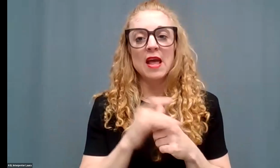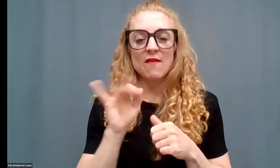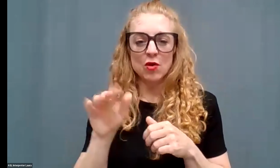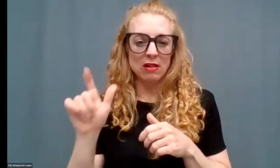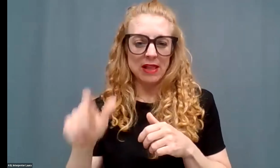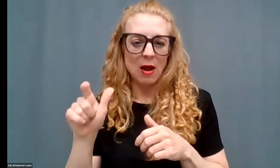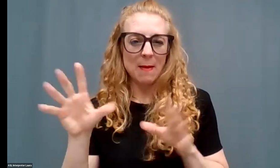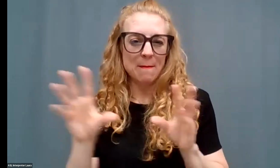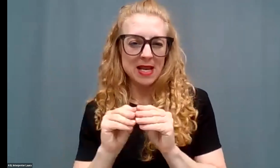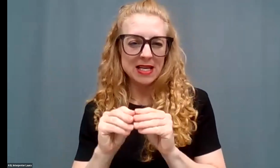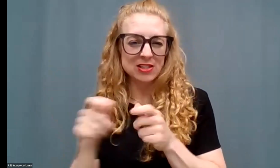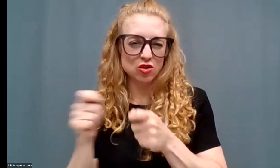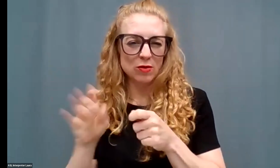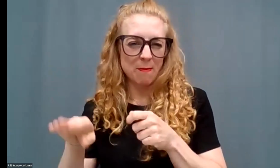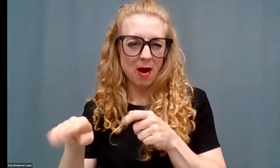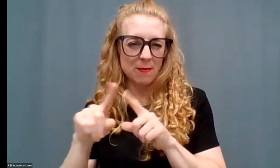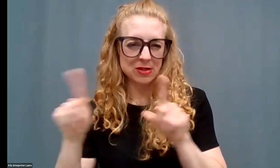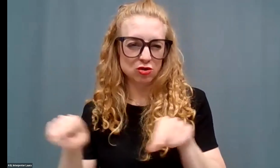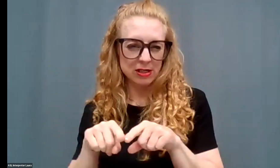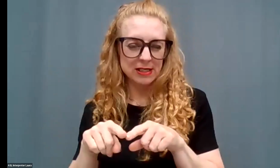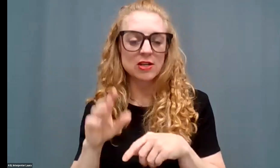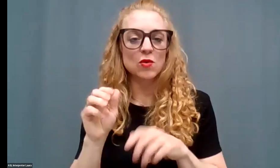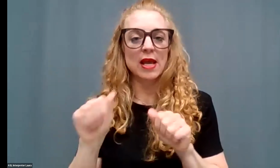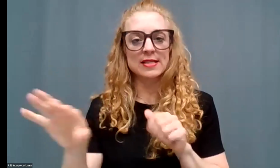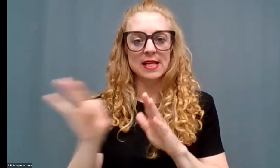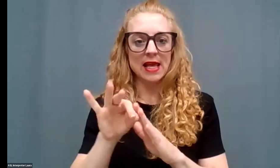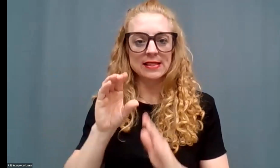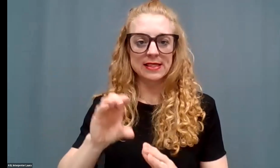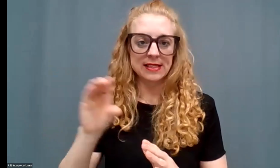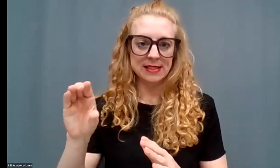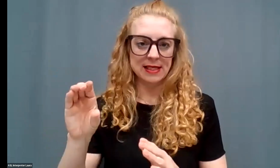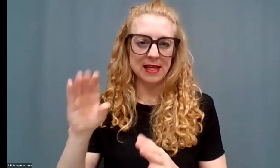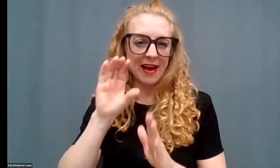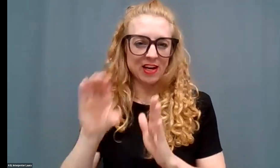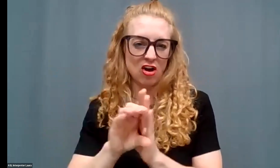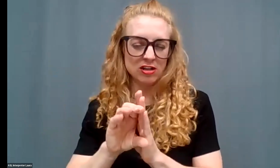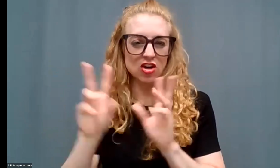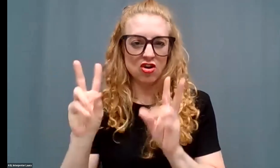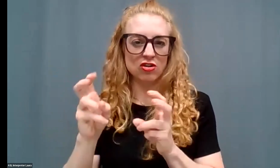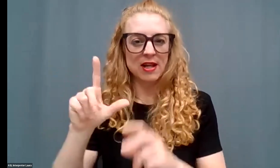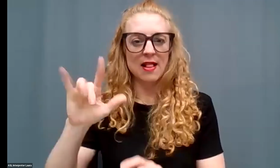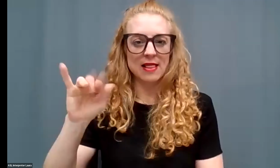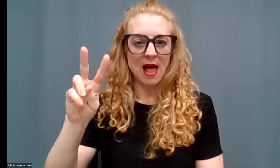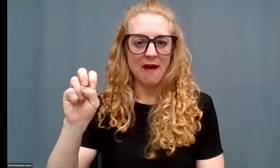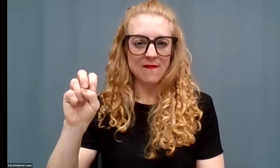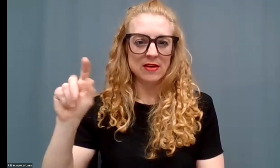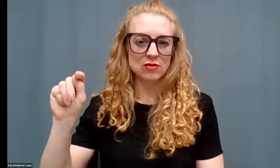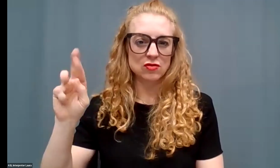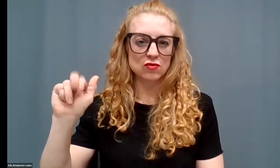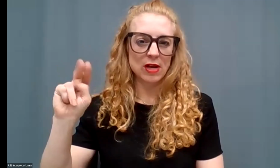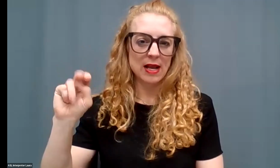at the bottom of your screen and select the CC icon titled live transcript you can click the